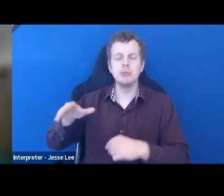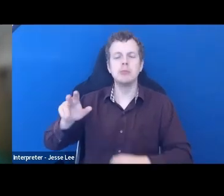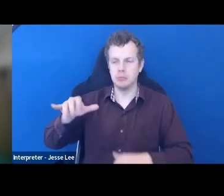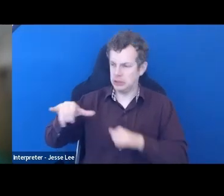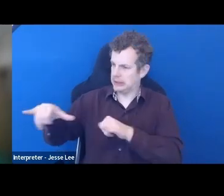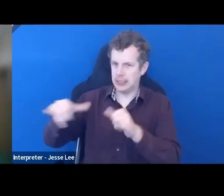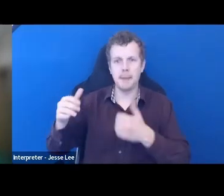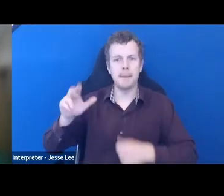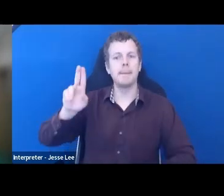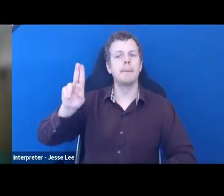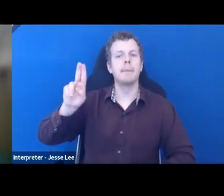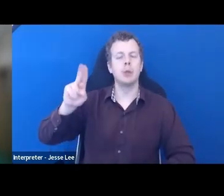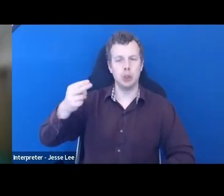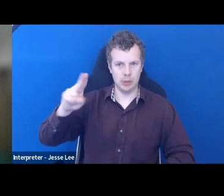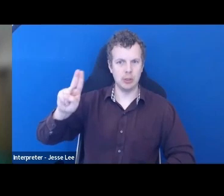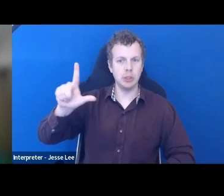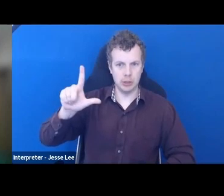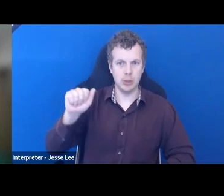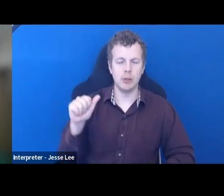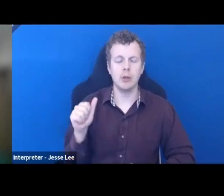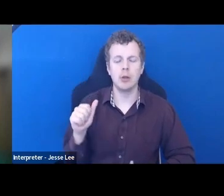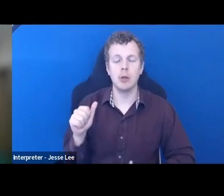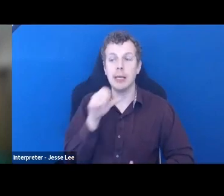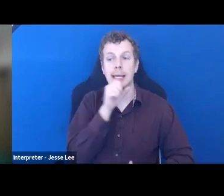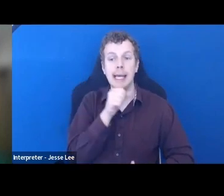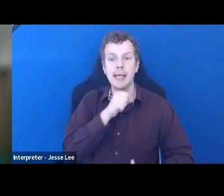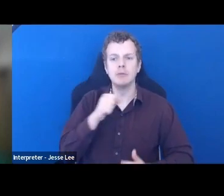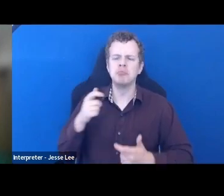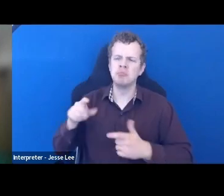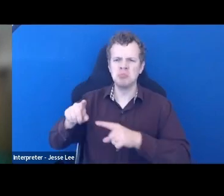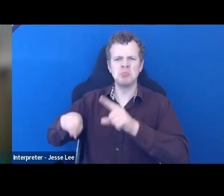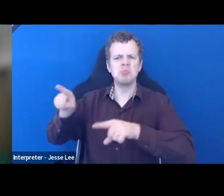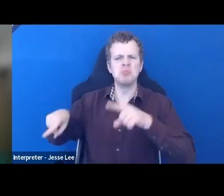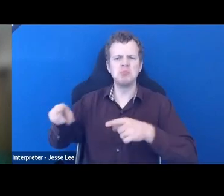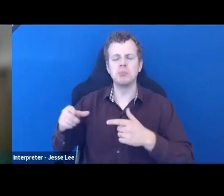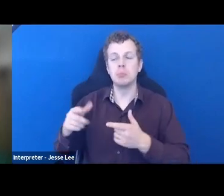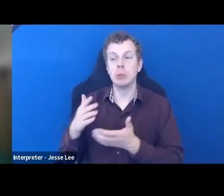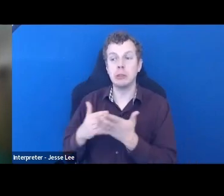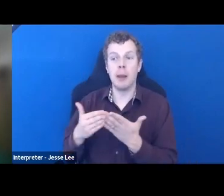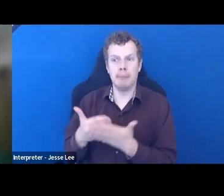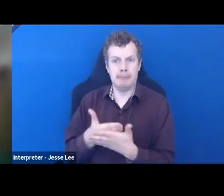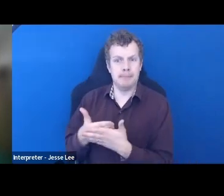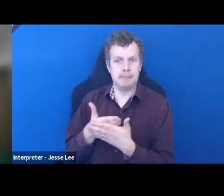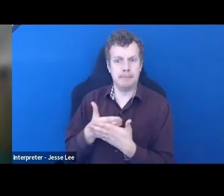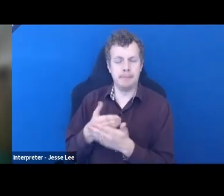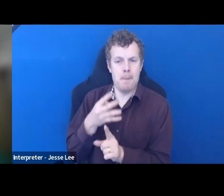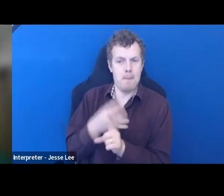They were varying in age, the children from four months to 16 years old.